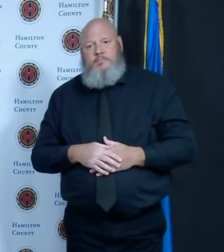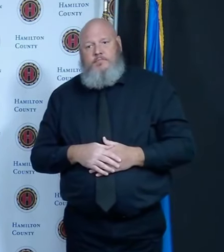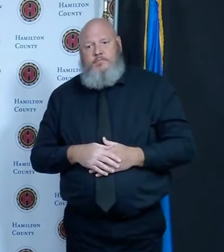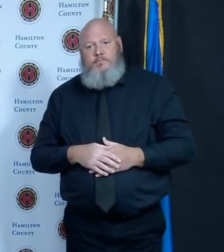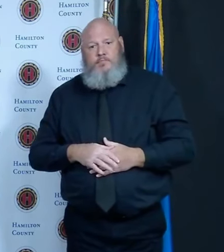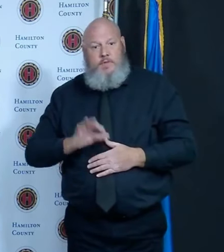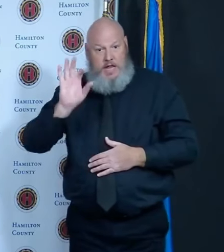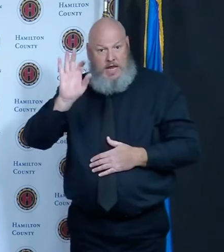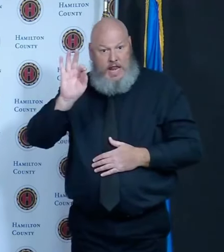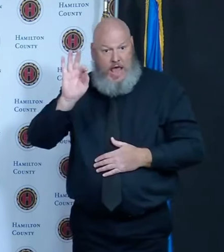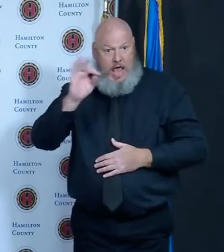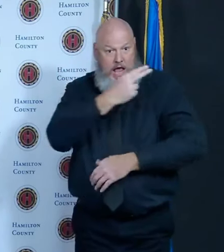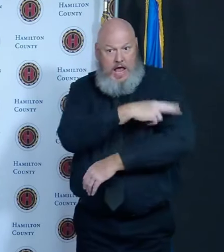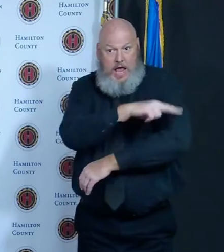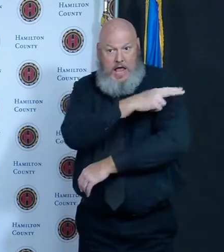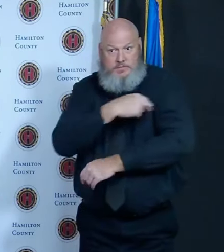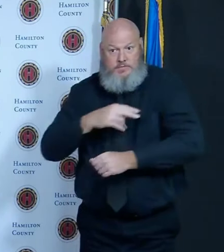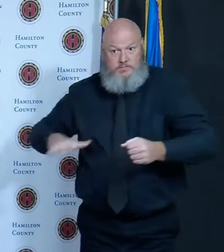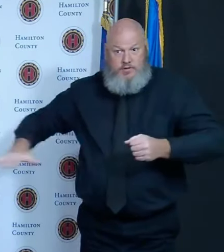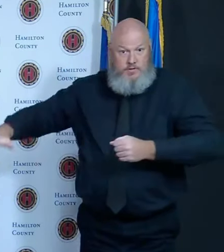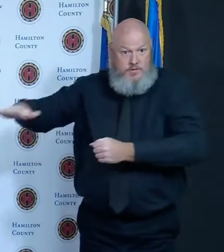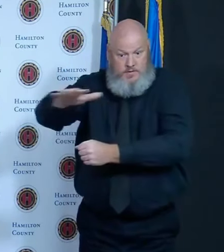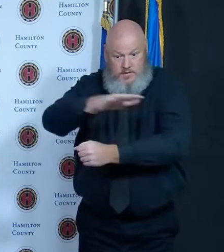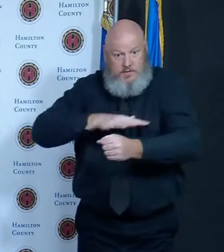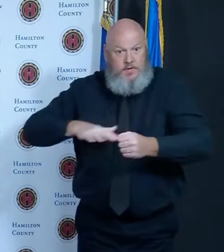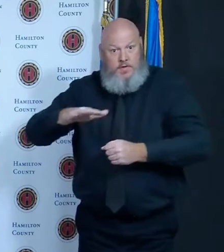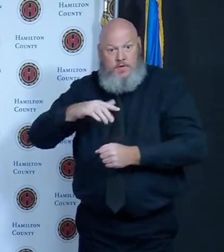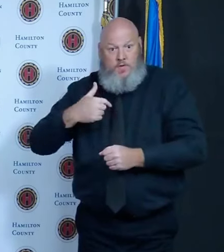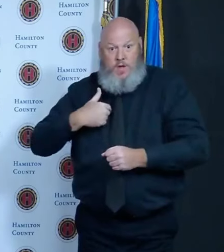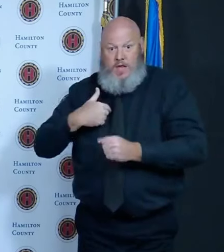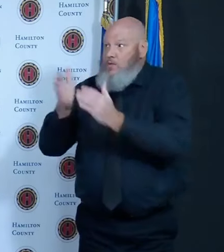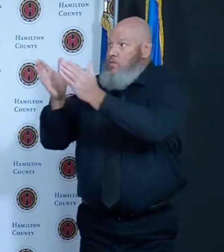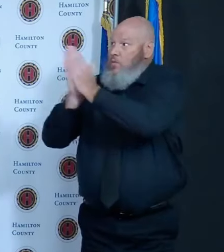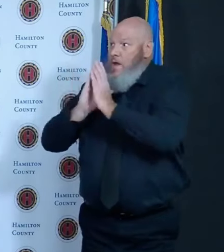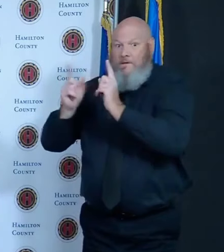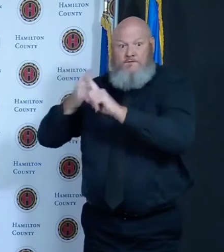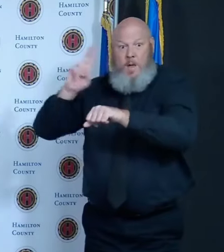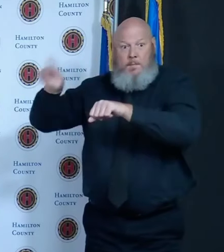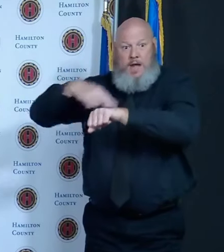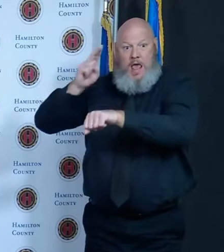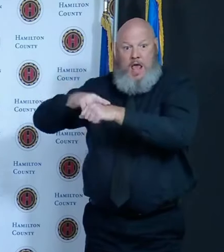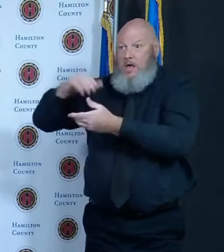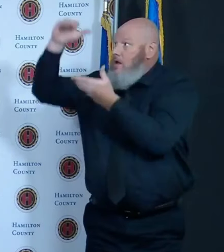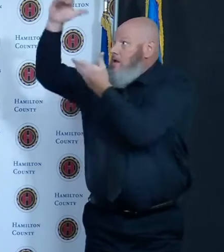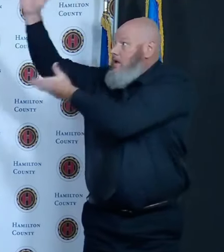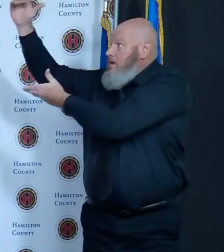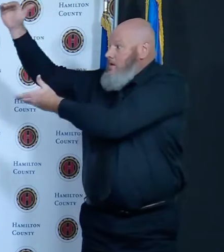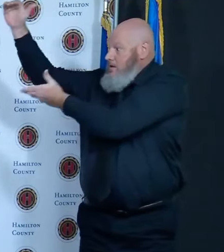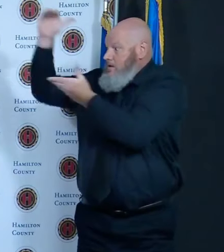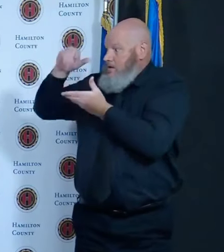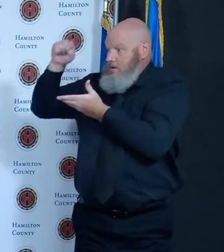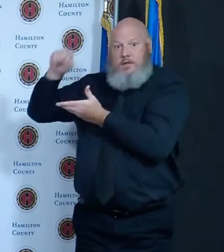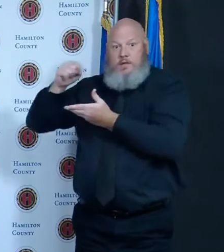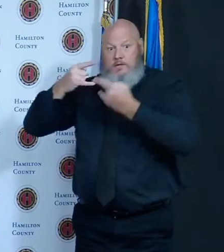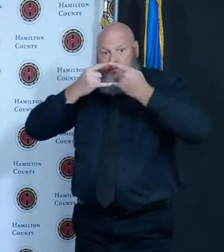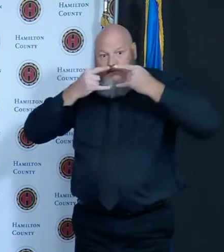managed through the EMA a number of fire and police departments specifically 35